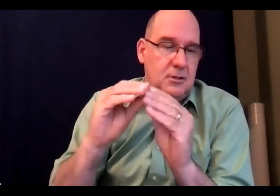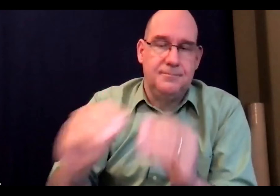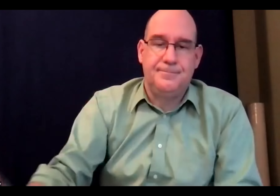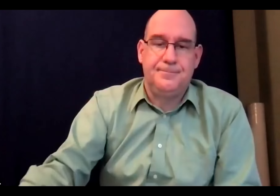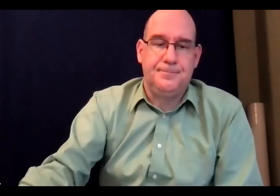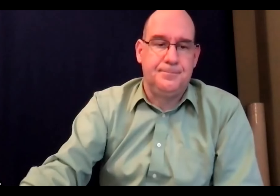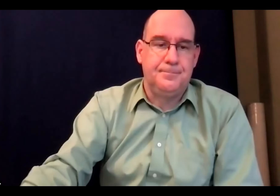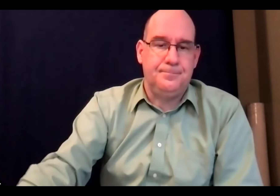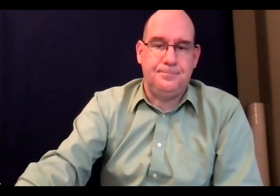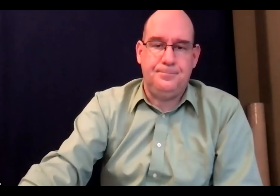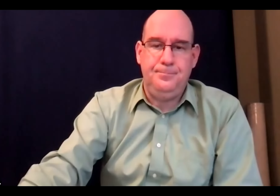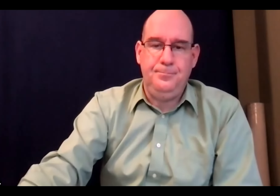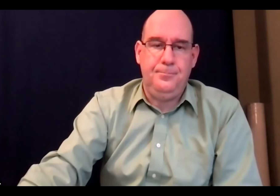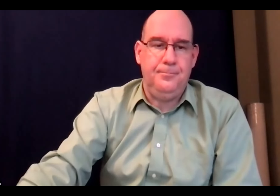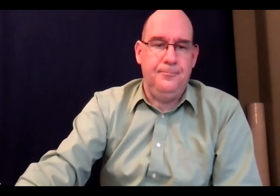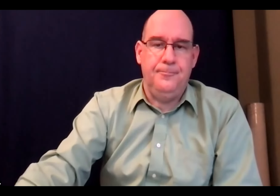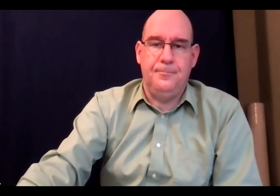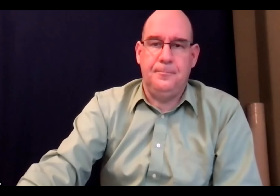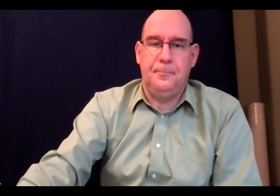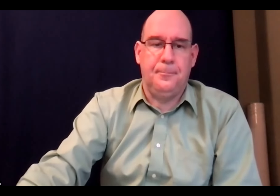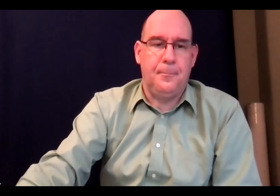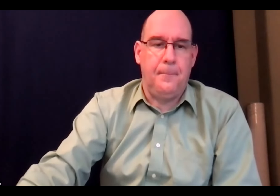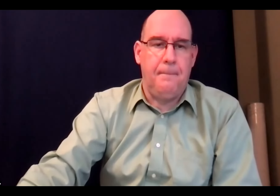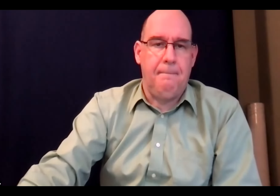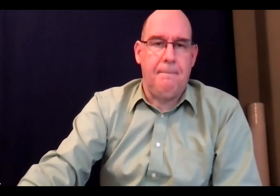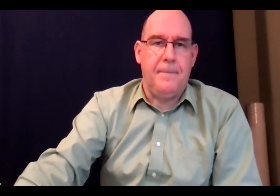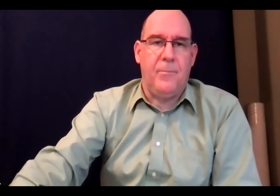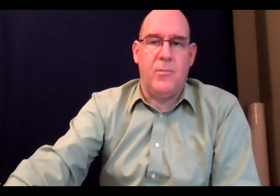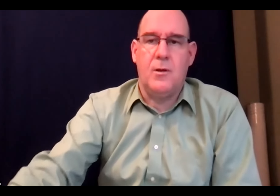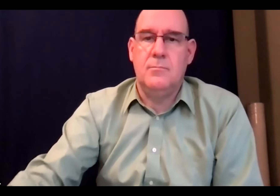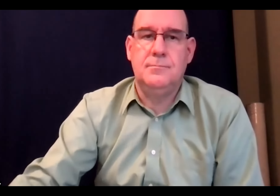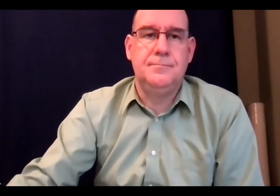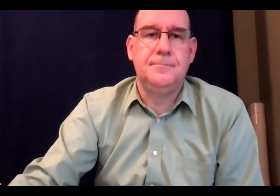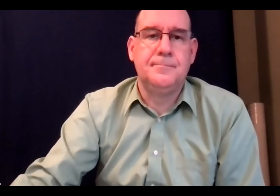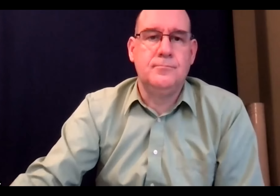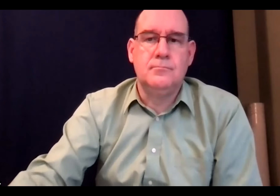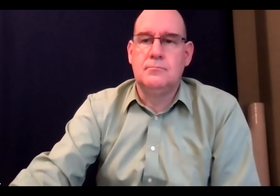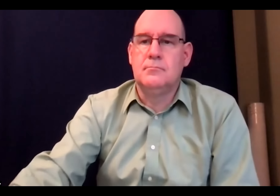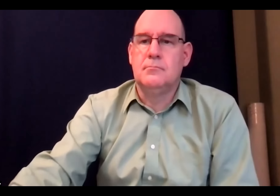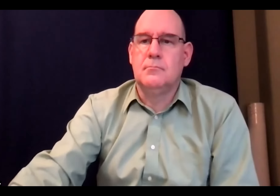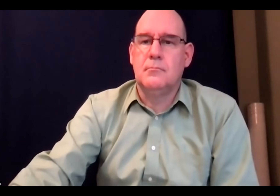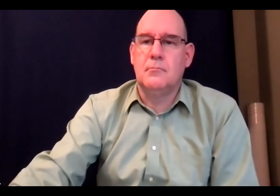from last months meeting. >> I have a motion do I have a second.